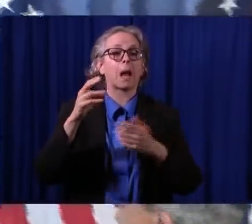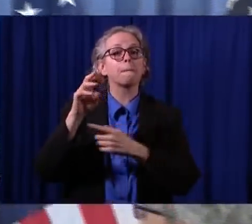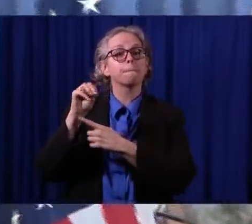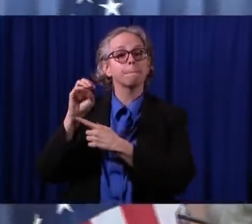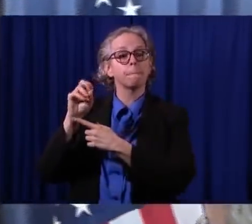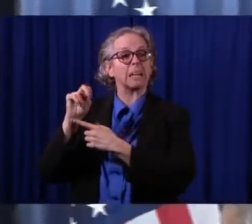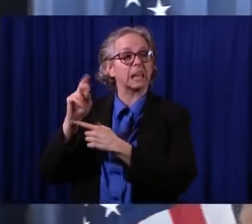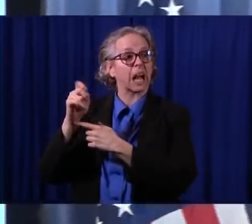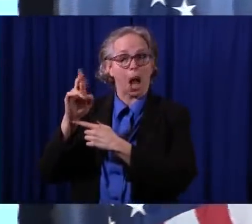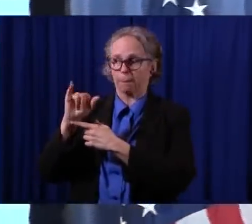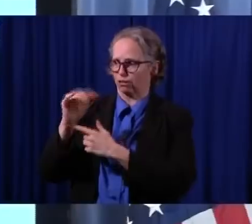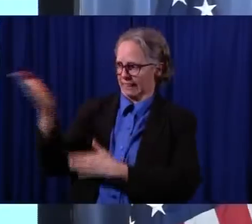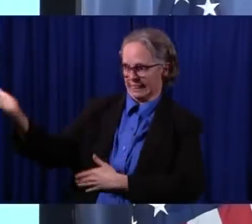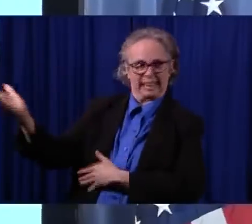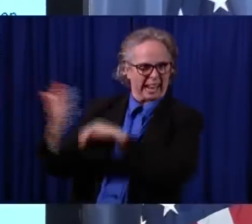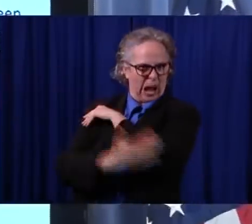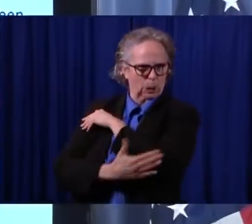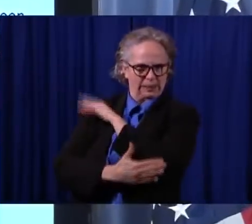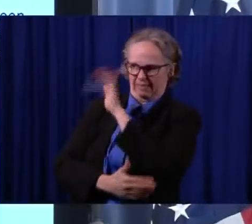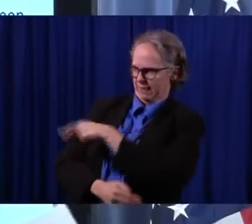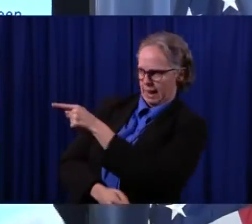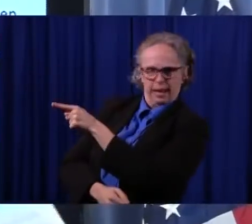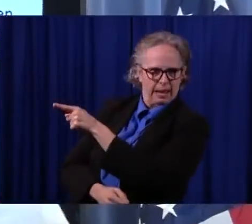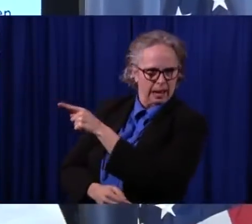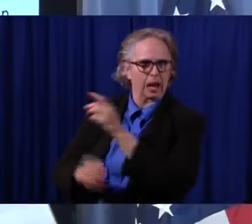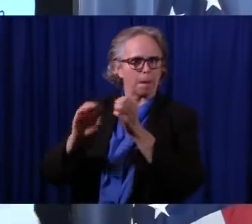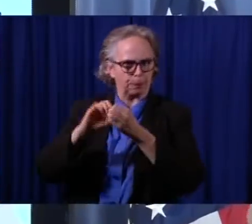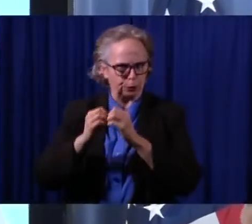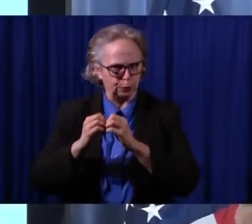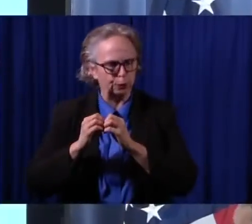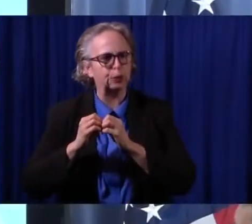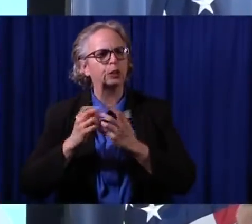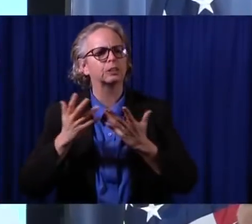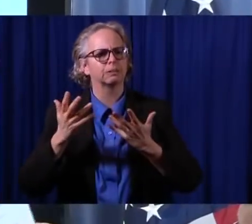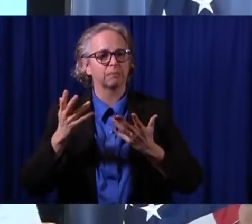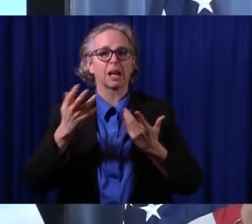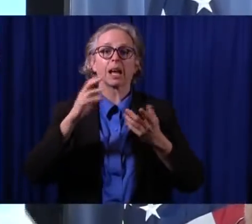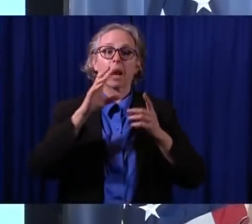LET'S JUST PUT IT THAT WAY. LET ME START WITH MONTGOMERY